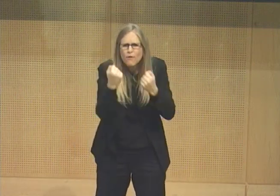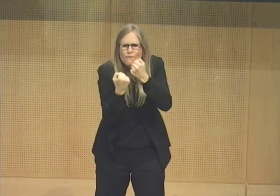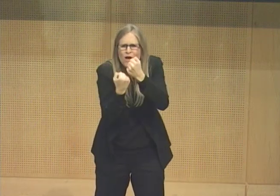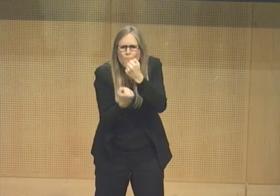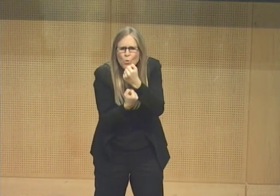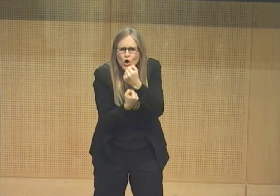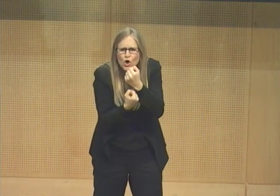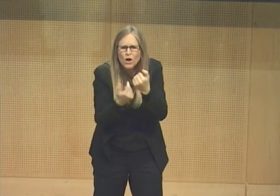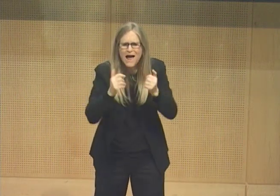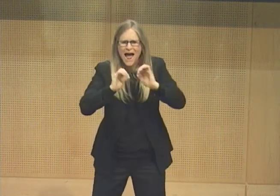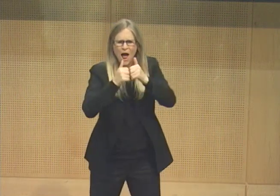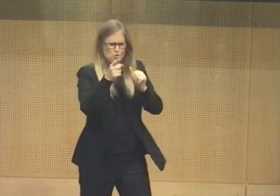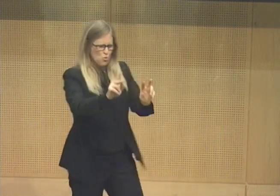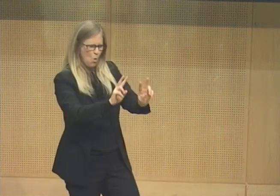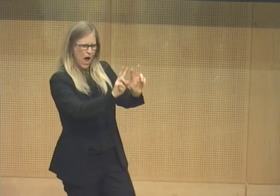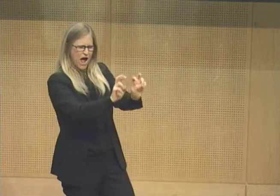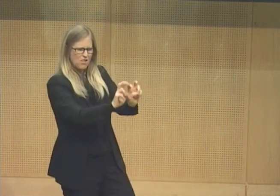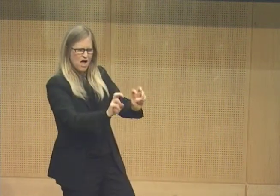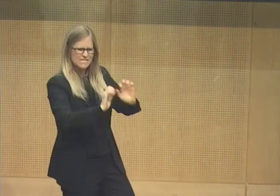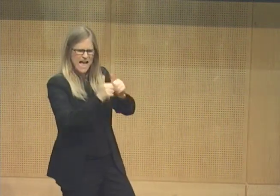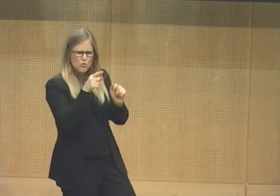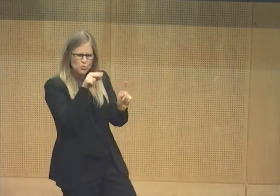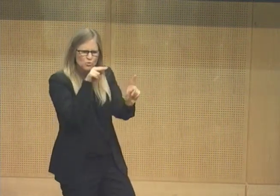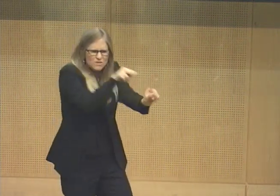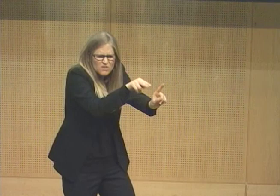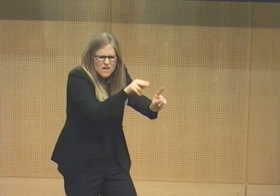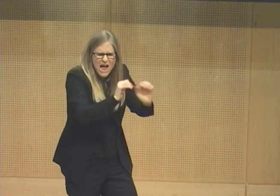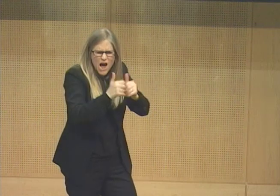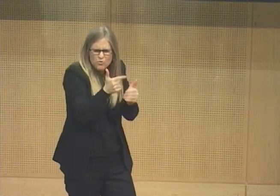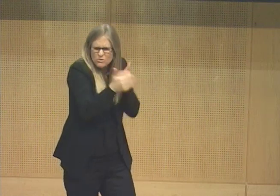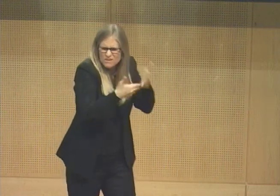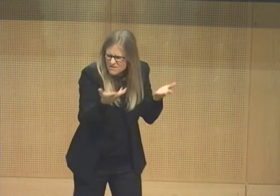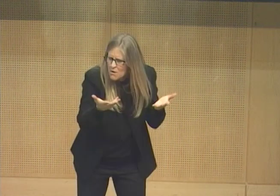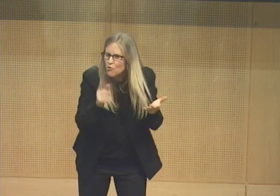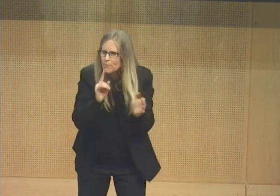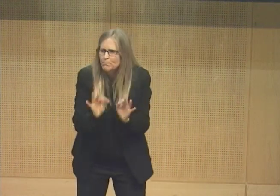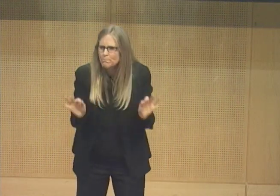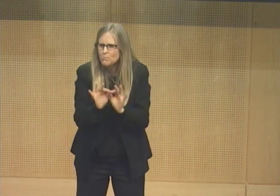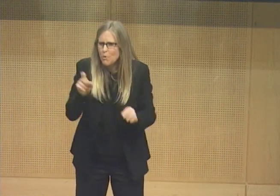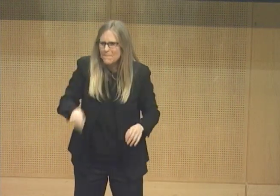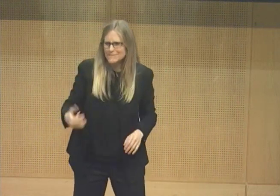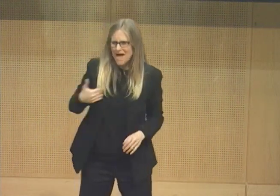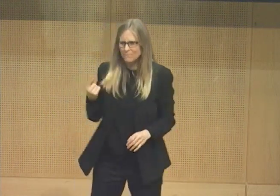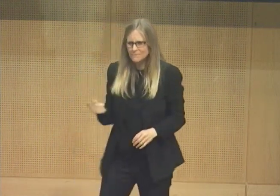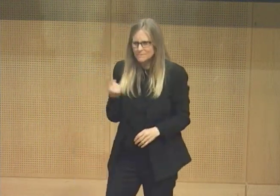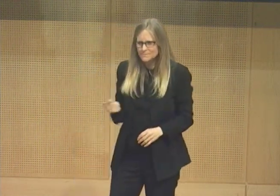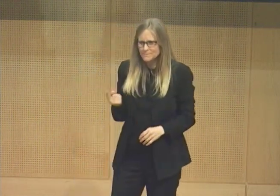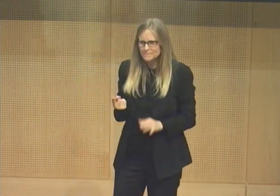a framework or a theory that informs the way-- that will guide your research.